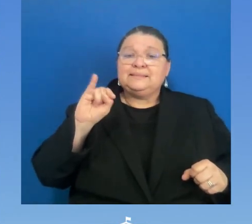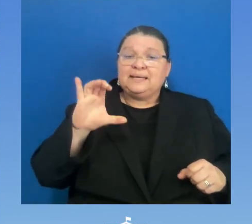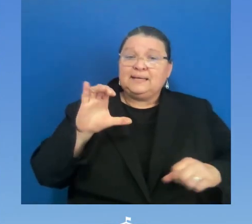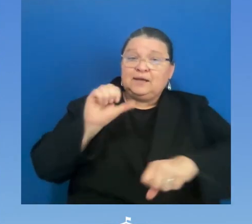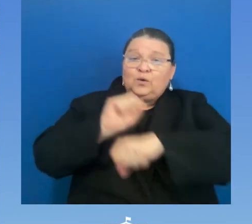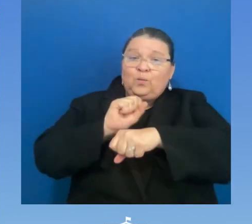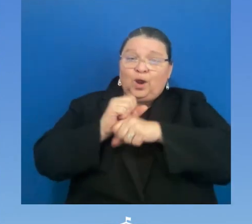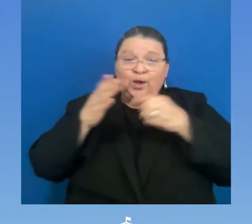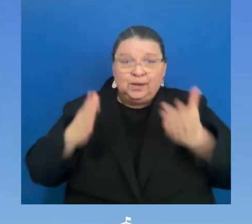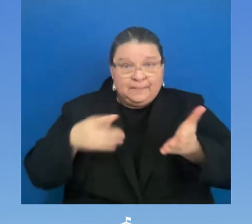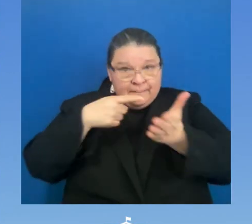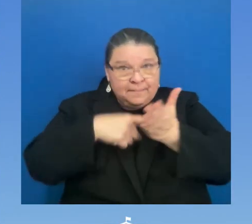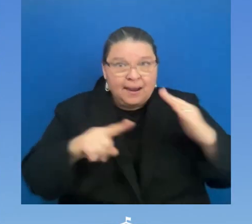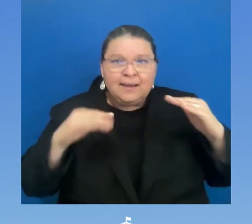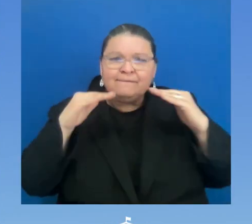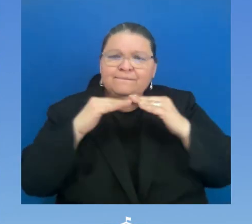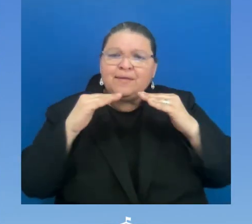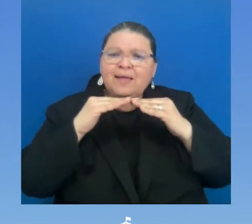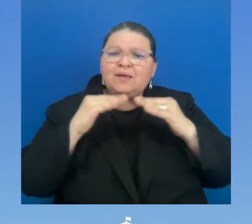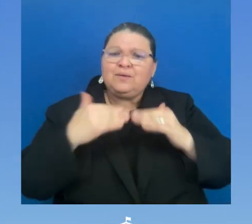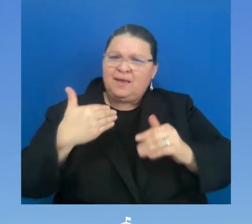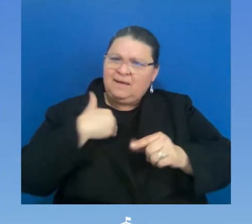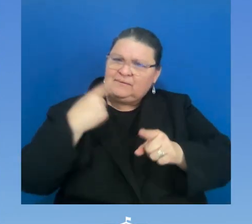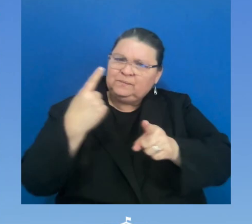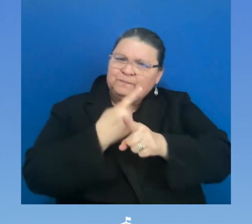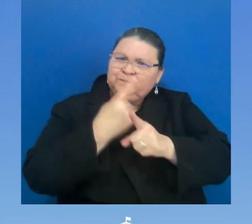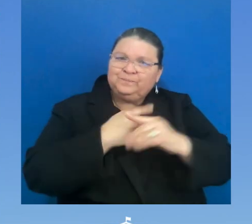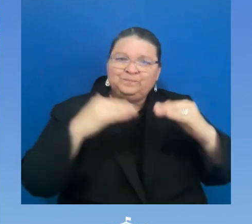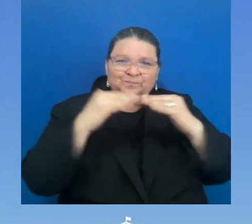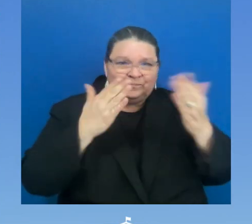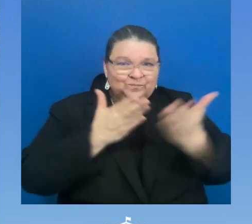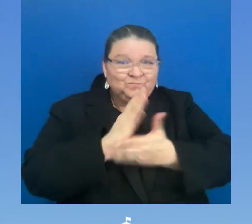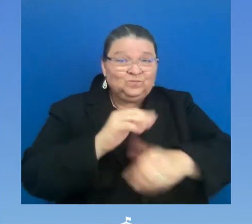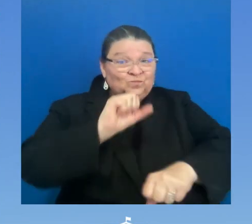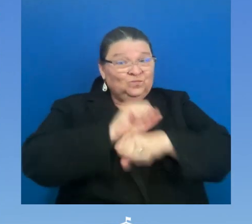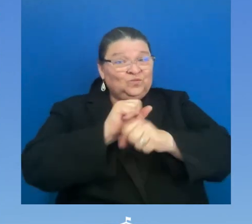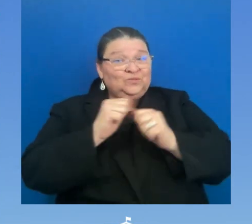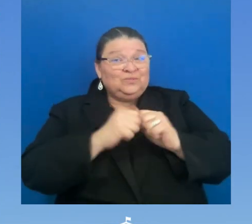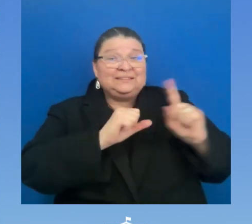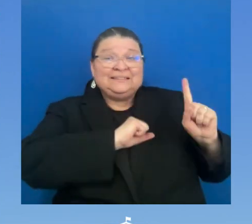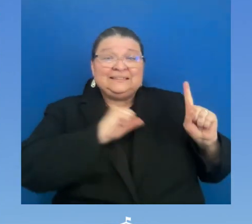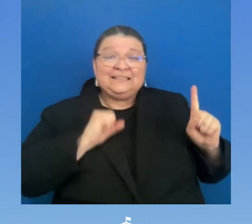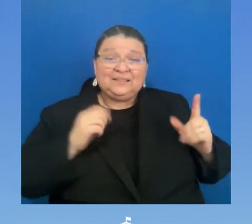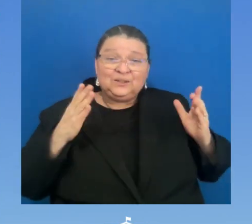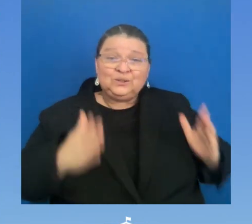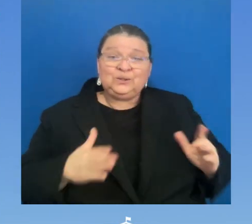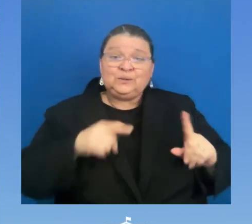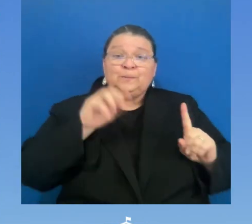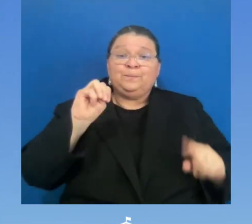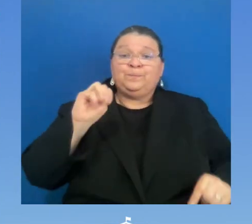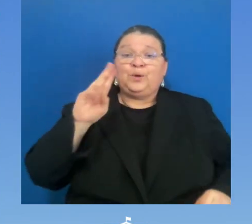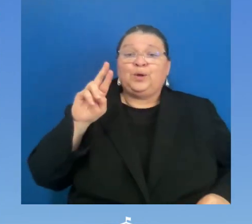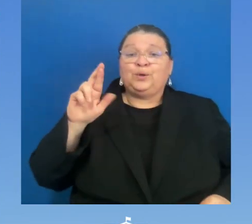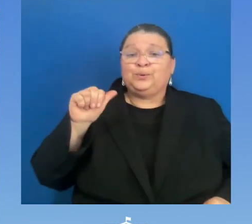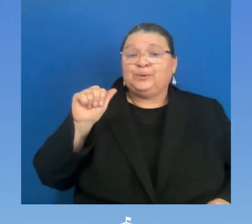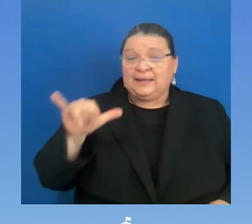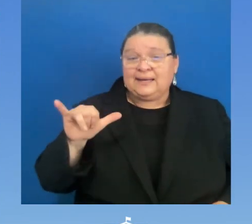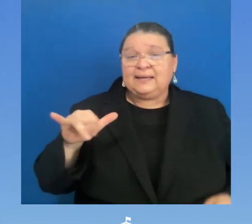And, with Senator Patty Murray of Washington and Congresswoman Rosa DeLauro, I co-sponsored the Paycheck Fairness Act